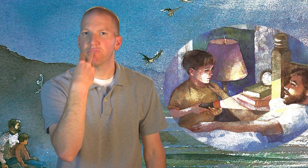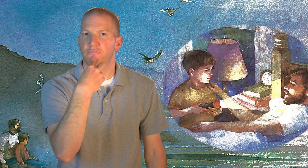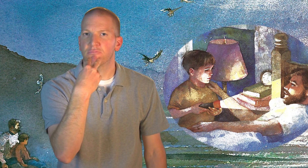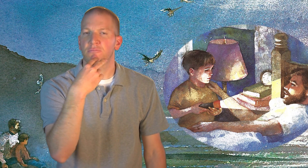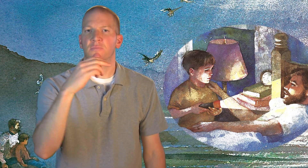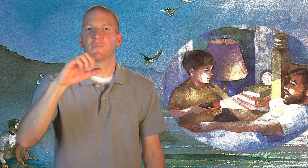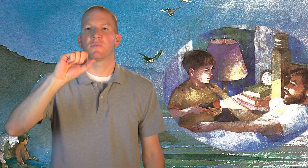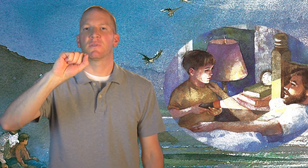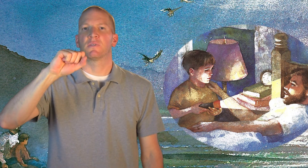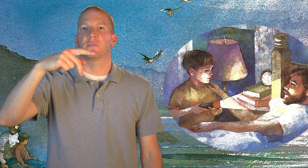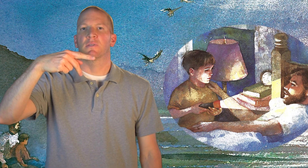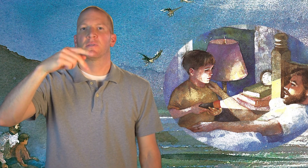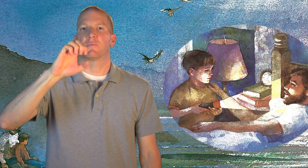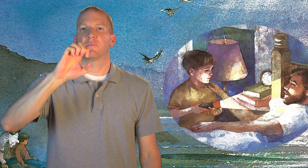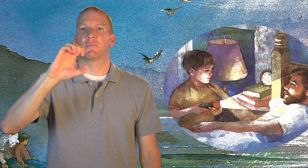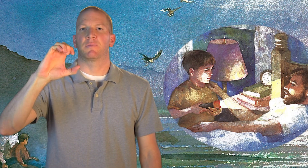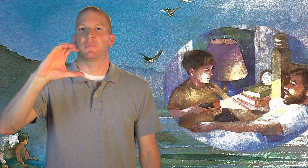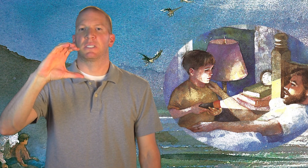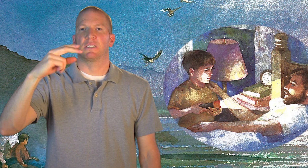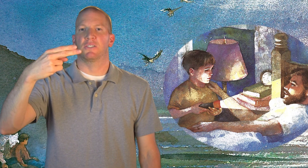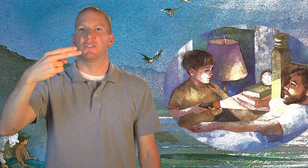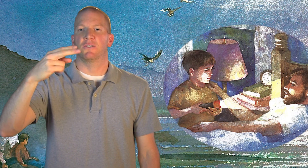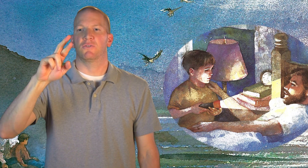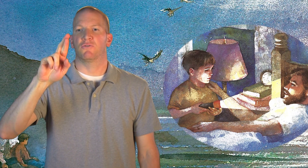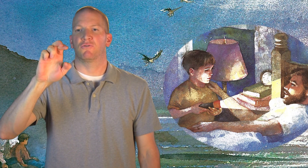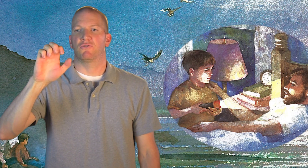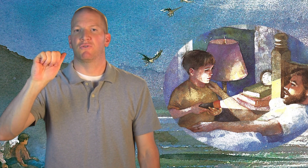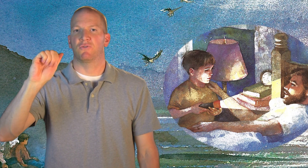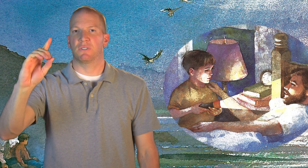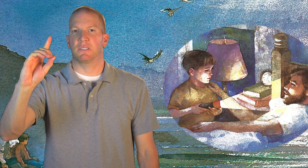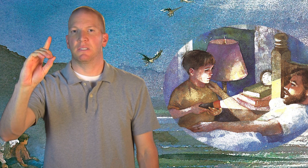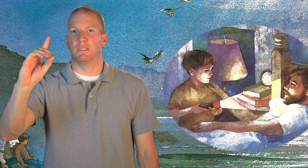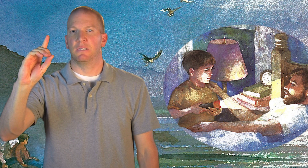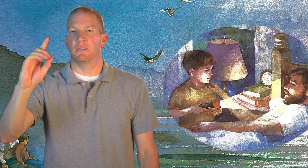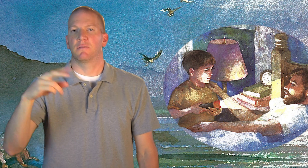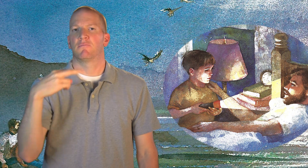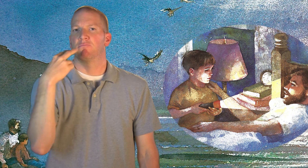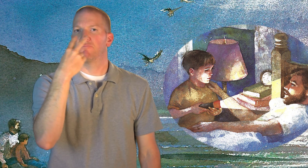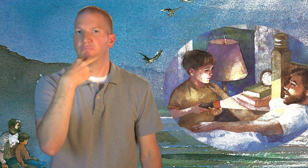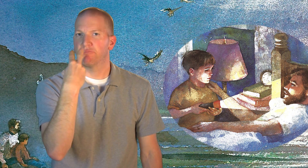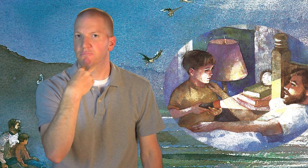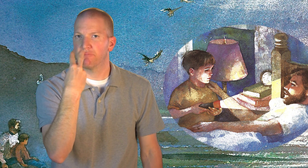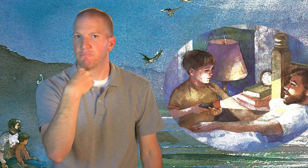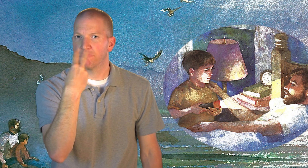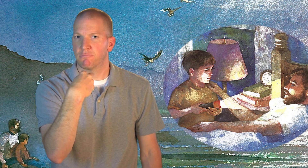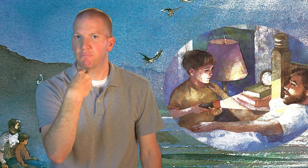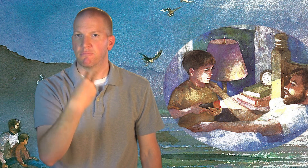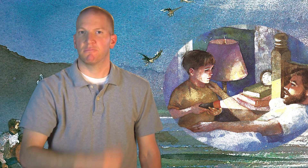speech reading, speech reading, speech reading